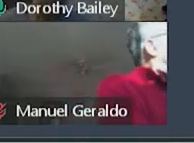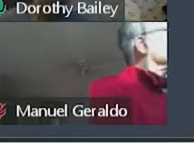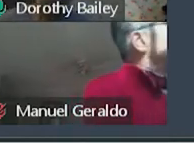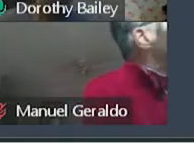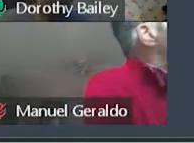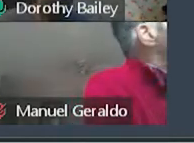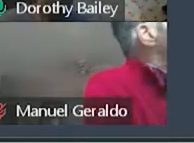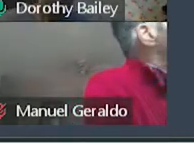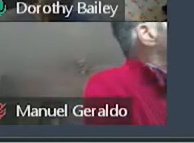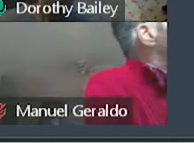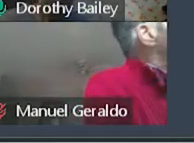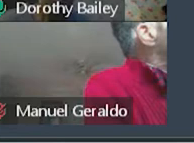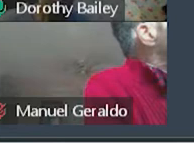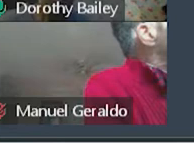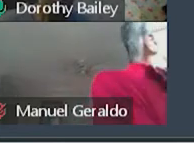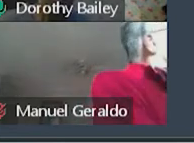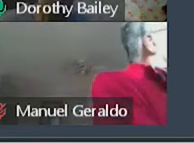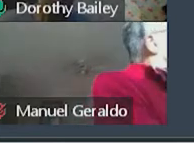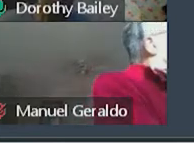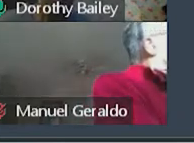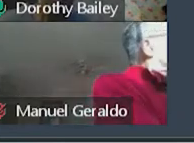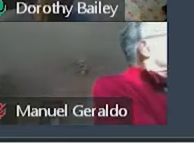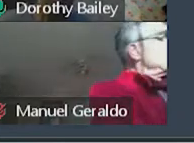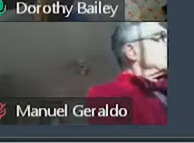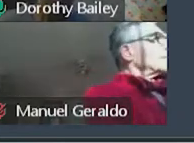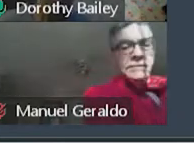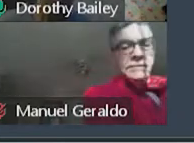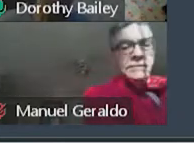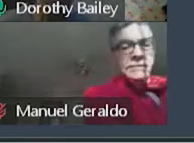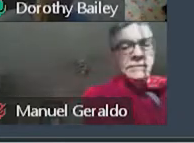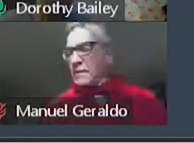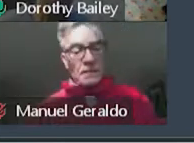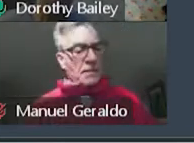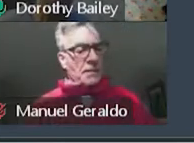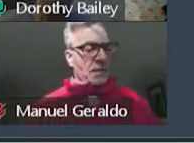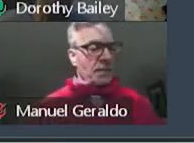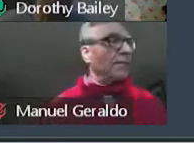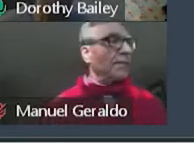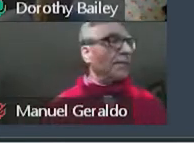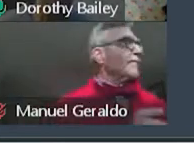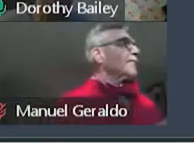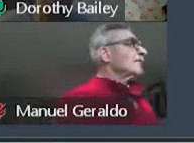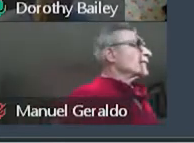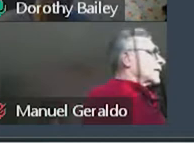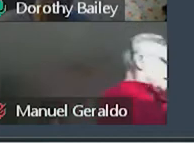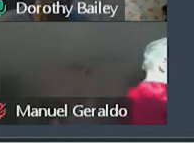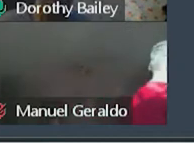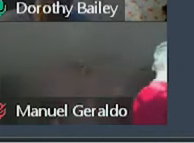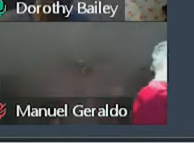Hi, this is Sherry Conner supervisor with the subdivision and zoning section for the record. Just a little bit of background on that.